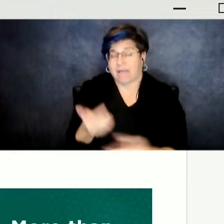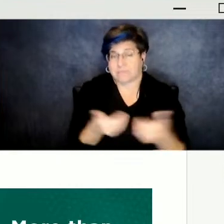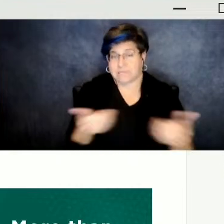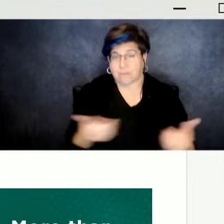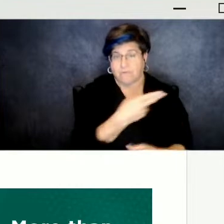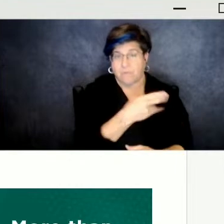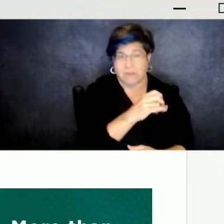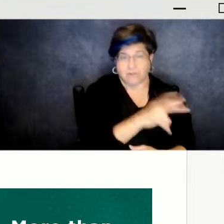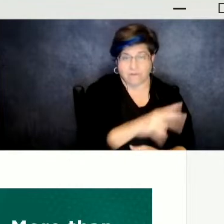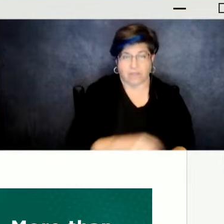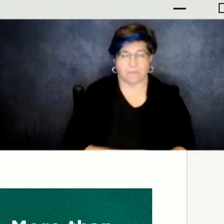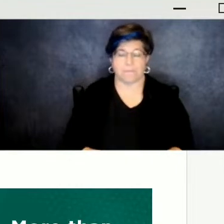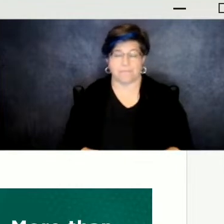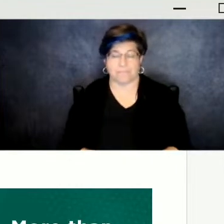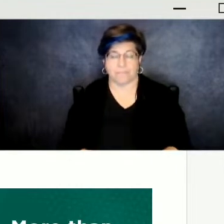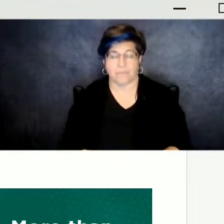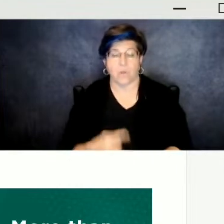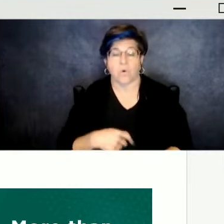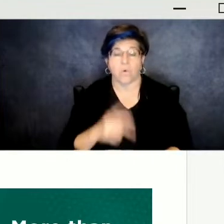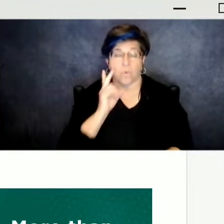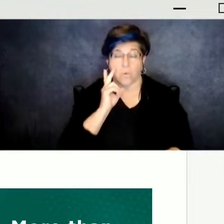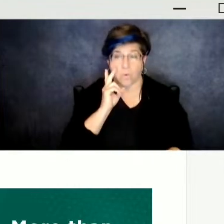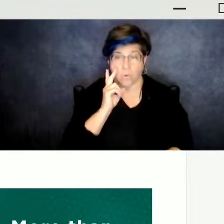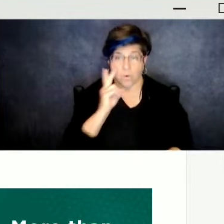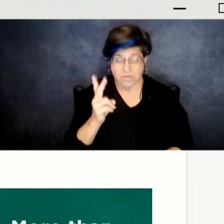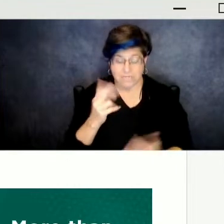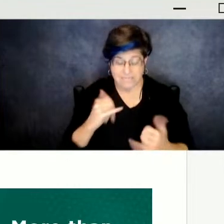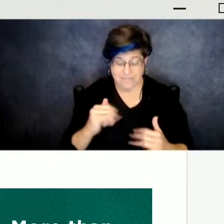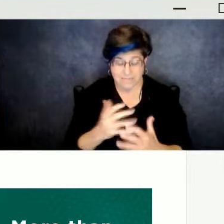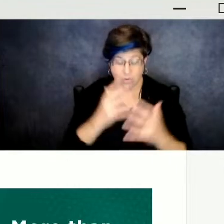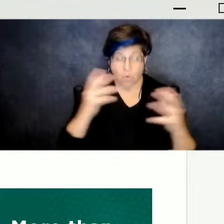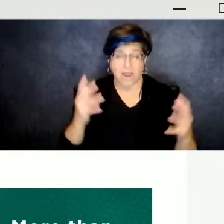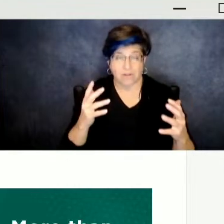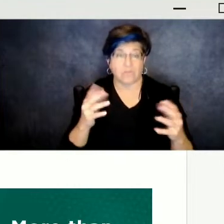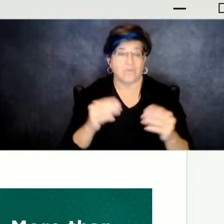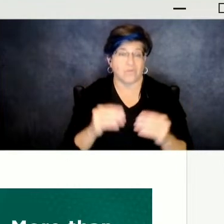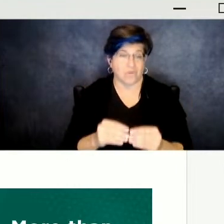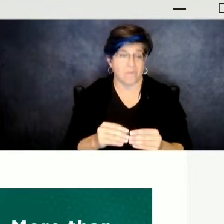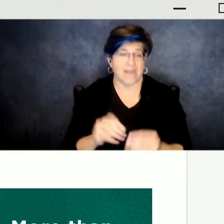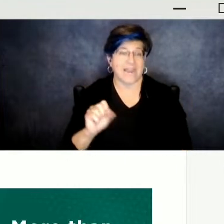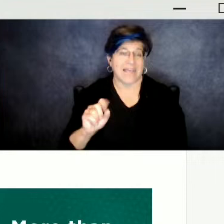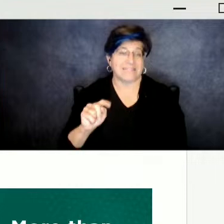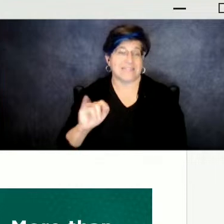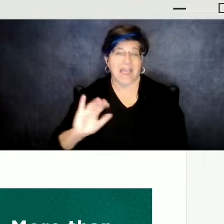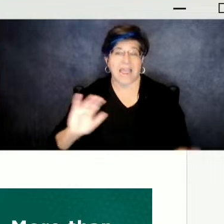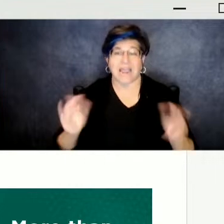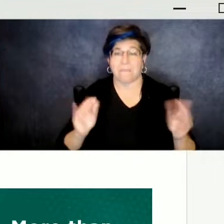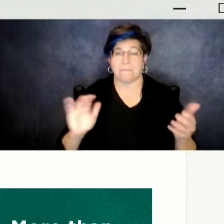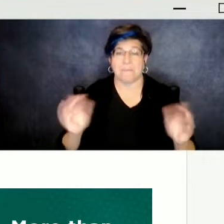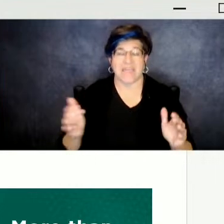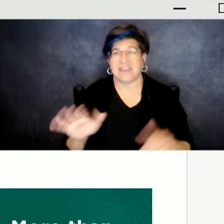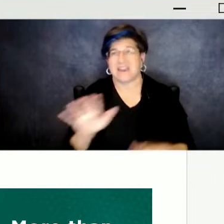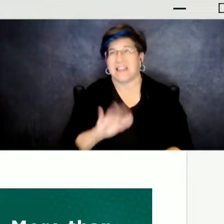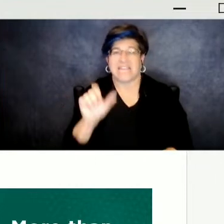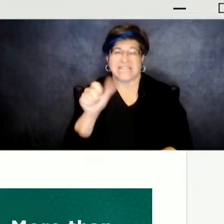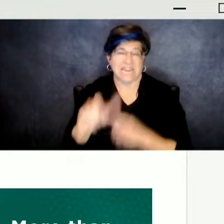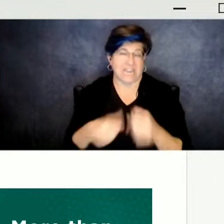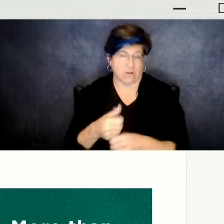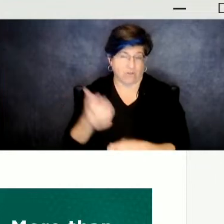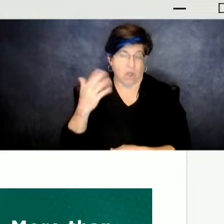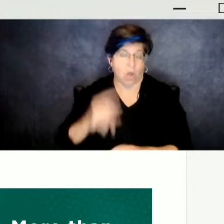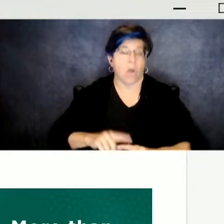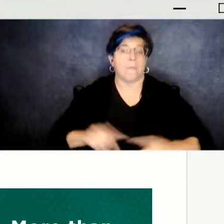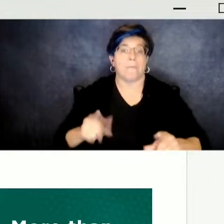WANT TO TALK A LITTLE BIT ABOUT